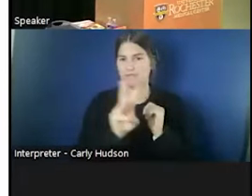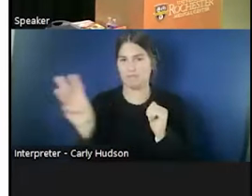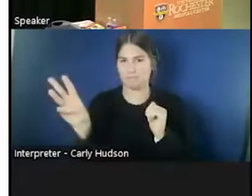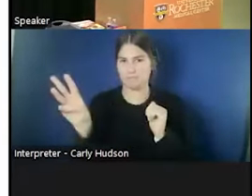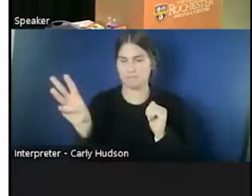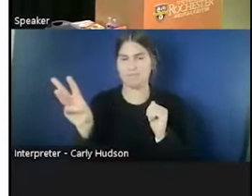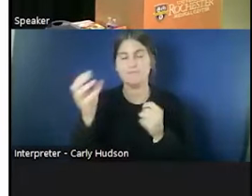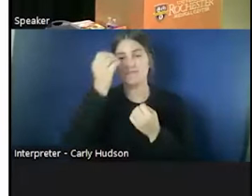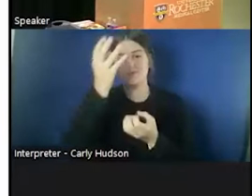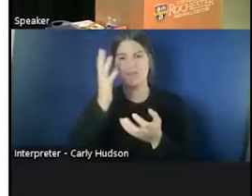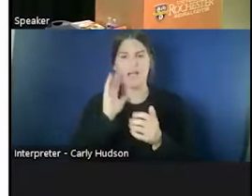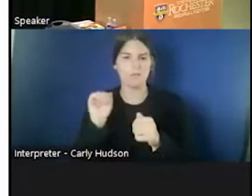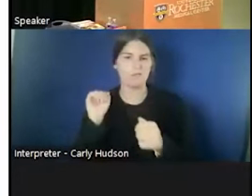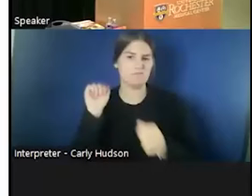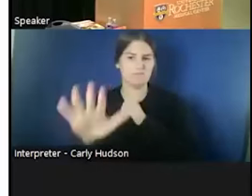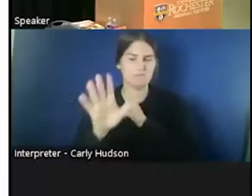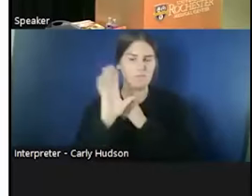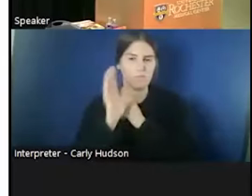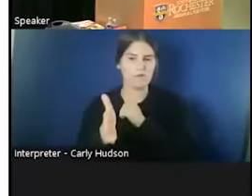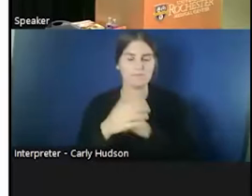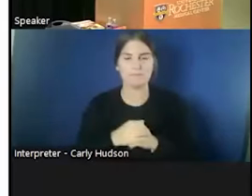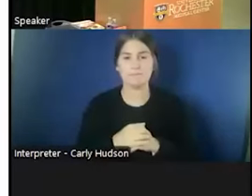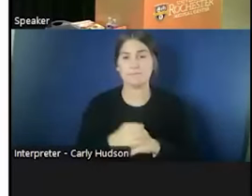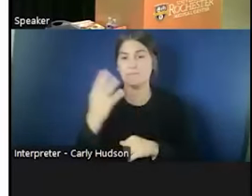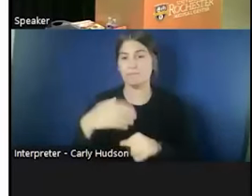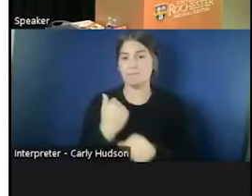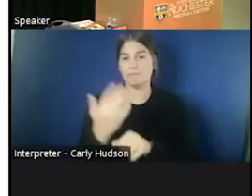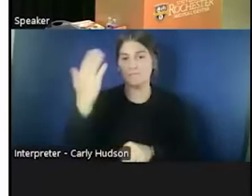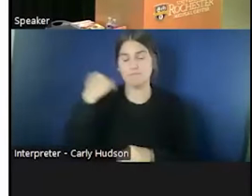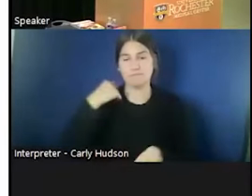that you have that information um four years ago we started the conversation in the region about